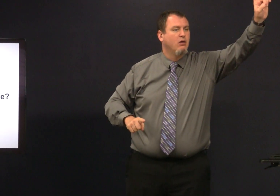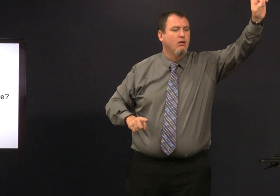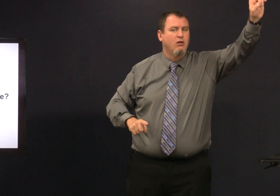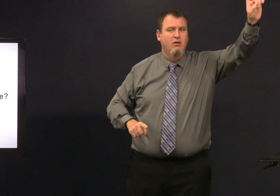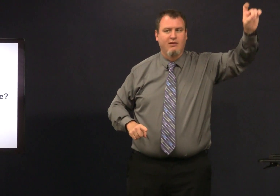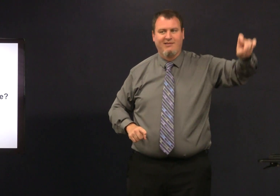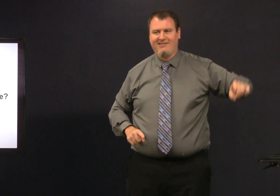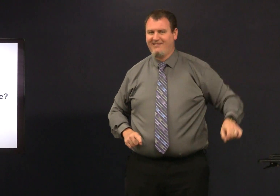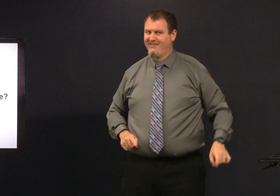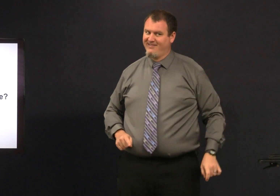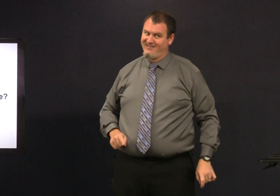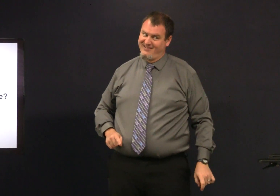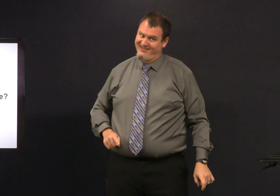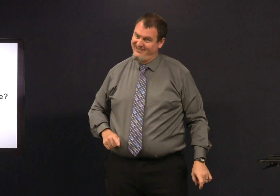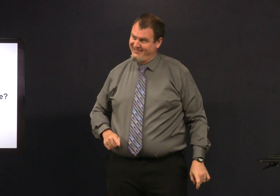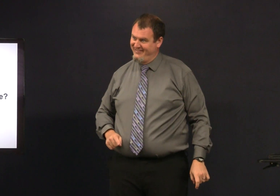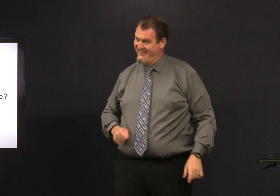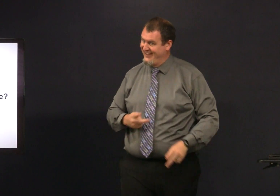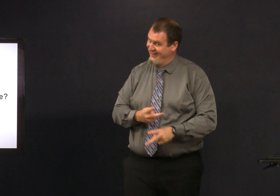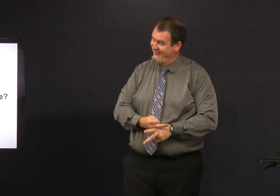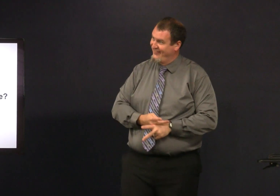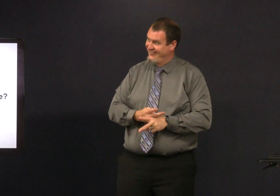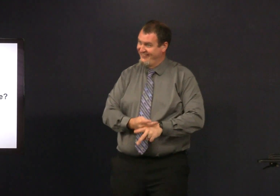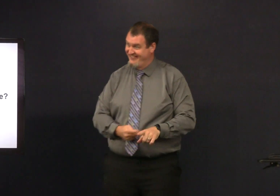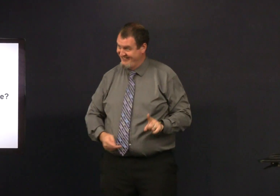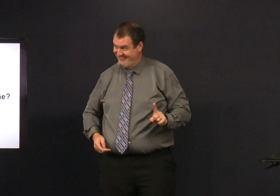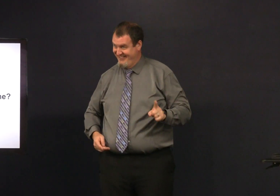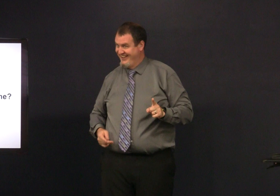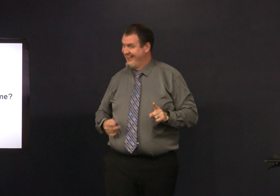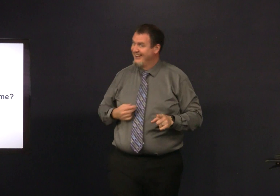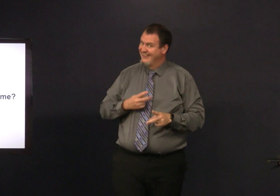who will admit to just only eating two times a week anybody careful